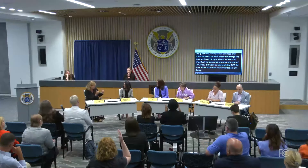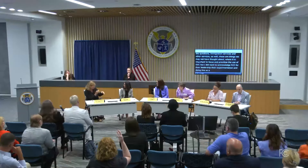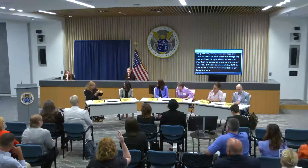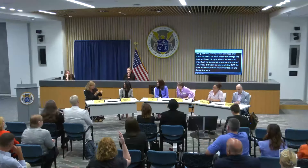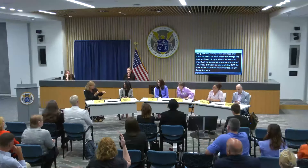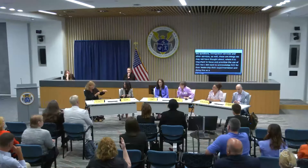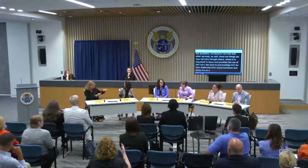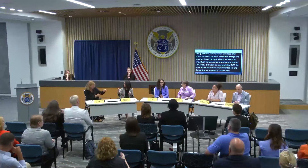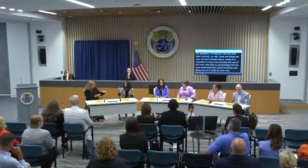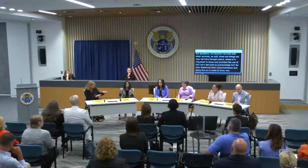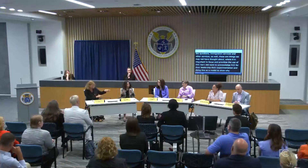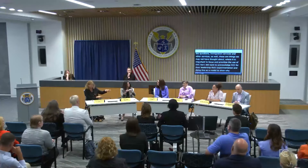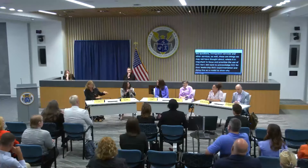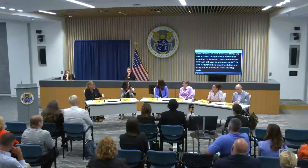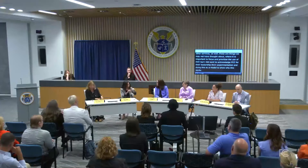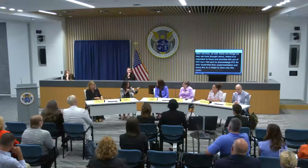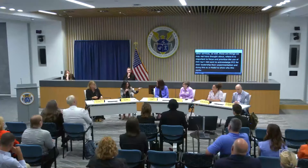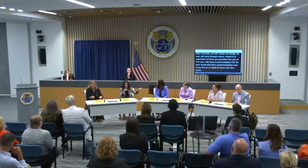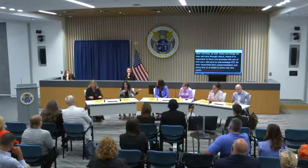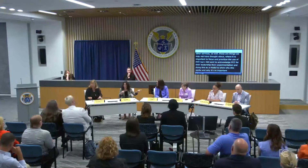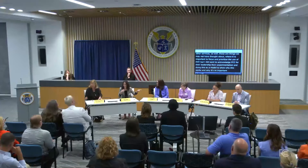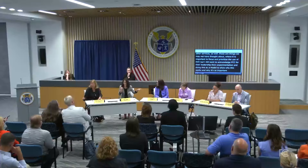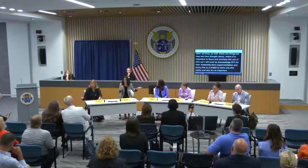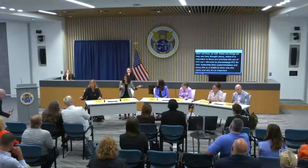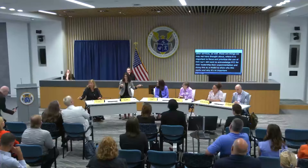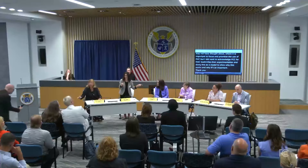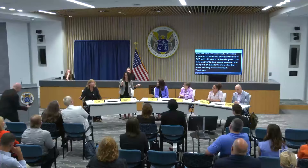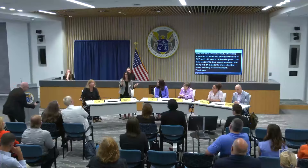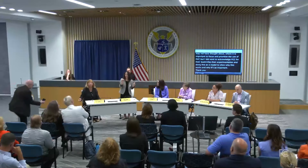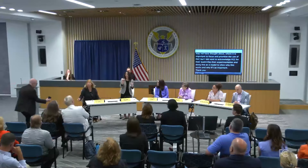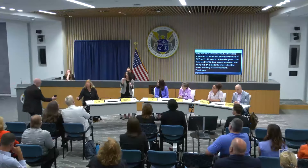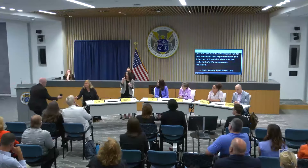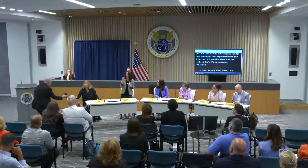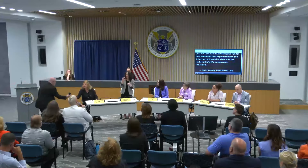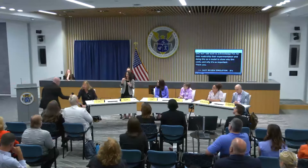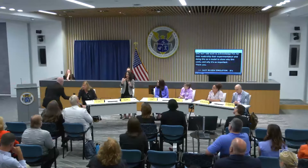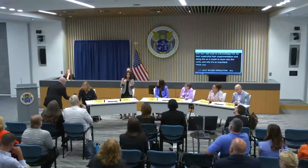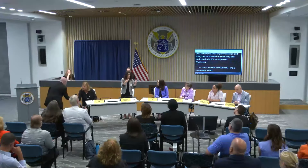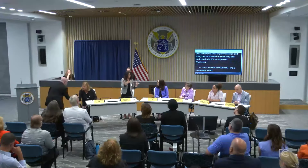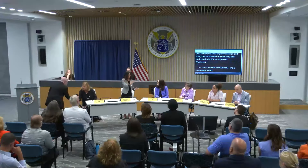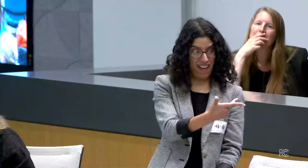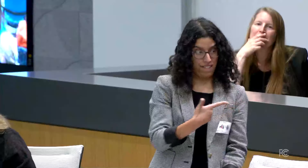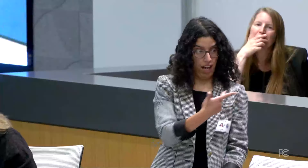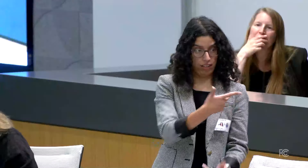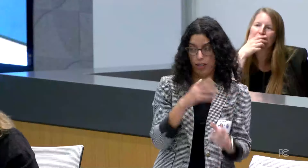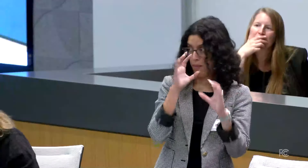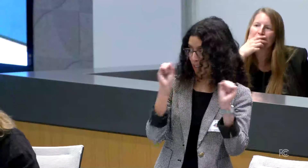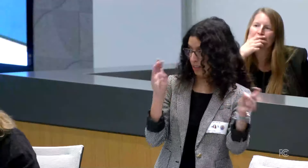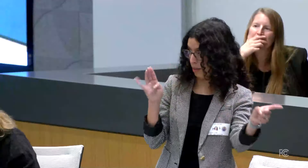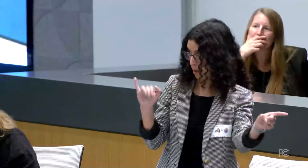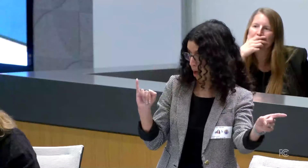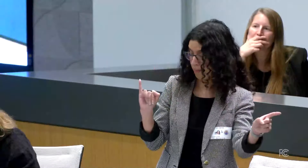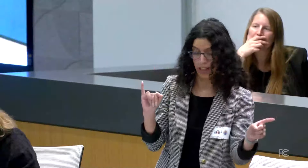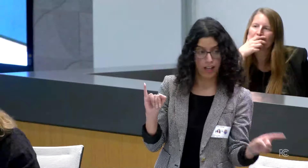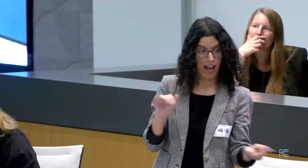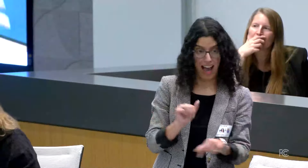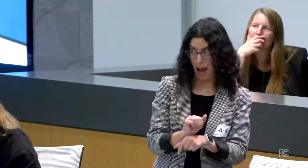PRIORITIZE THE USE OF DVC BUT I DID WANT TO ACKNOWLEDGE FCC FOR THEIR LEADERSHIP THEIR EXPERIMENTATION AND DOING THIS AS A MODEL TO SHOW WHY THIS WORKS AND WHY IT'S SO